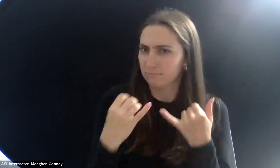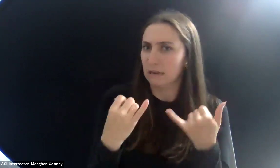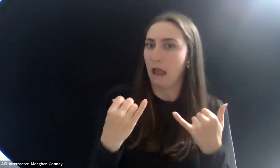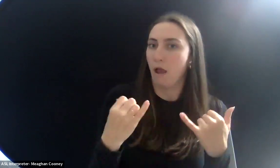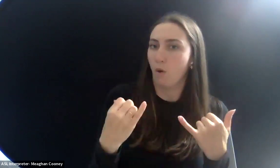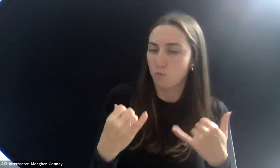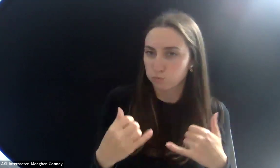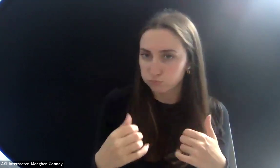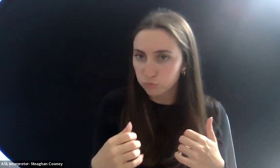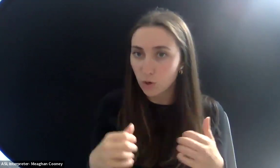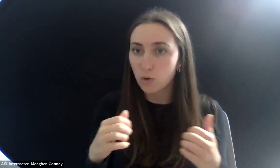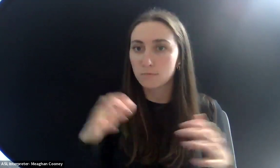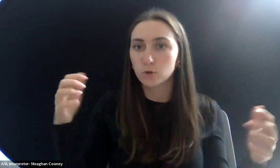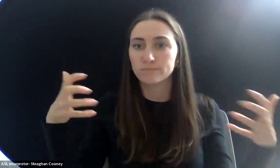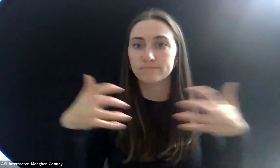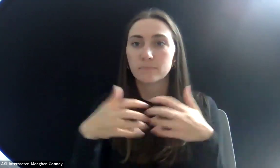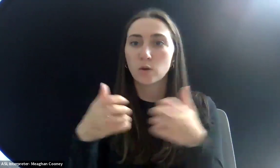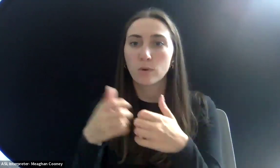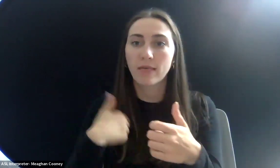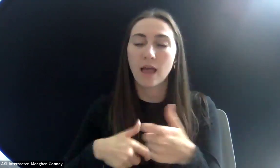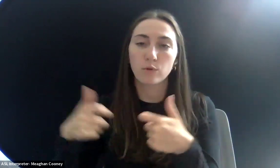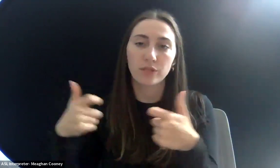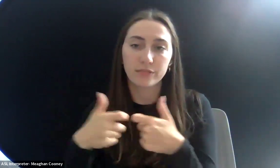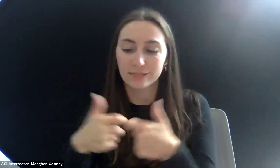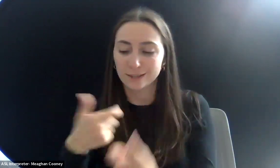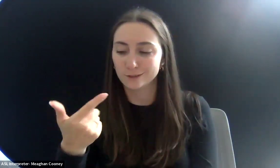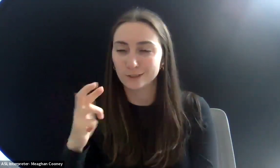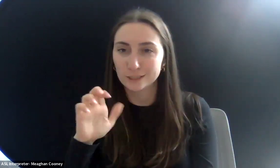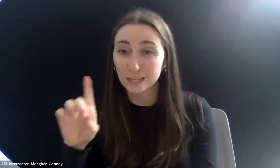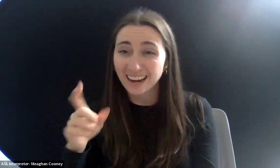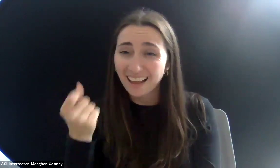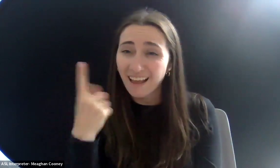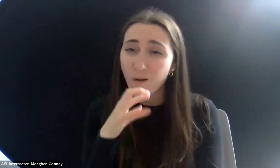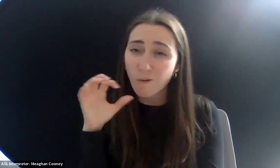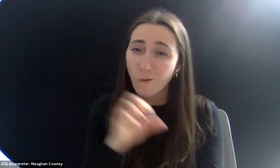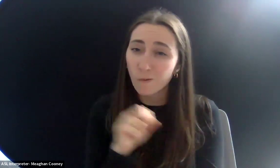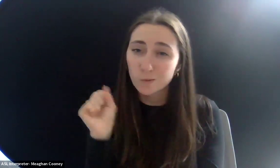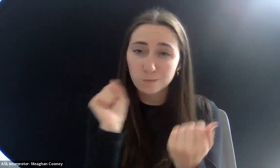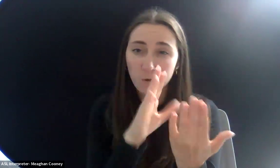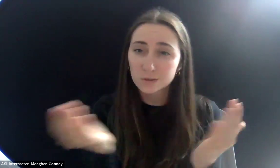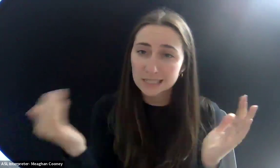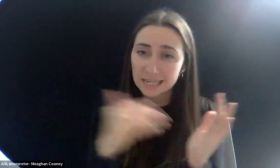our electric grid. But this is pretty out of date because the the electric grid is